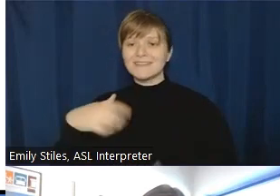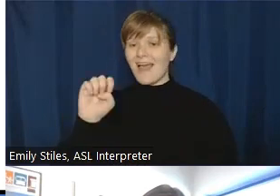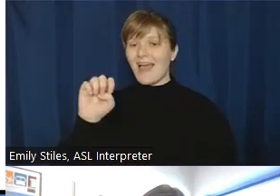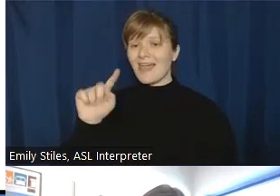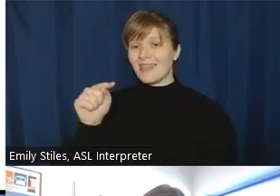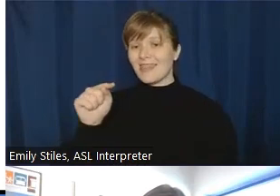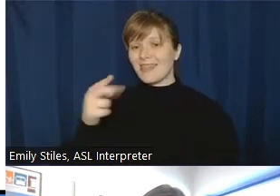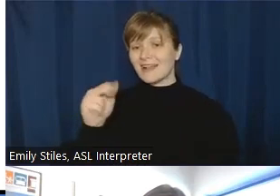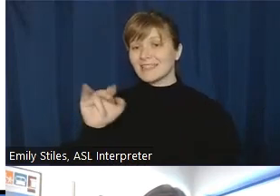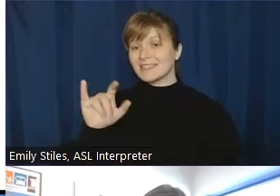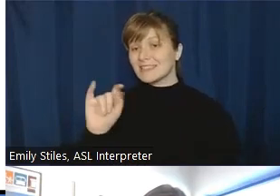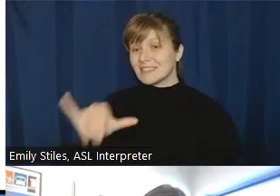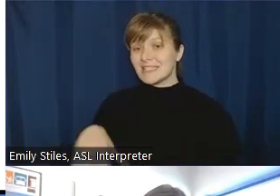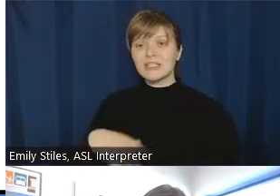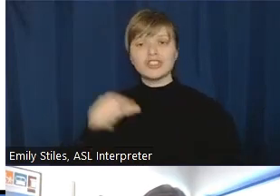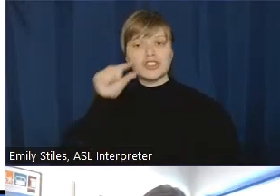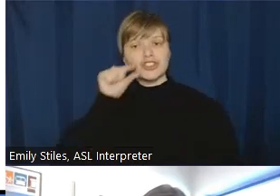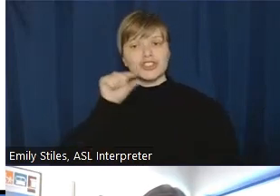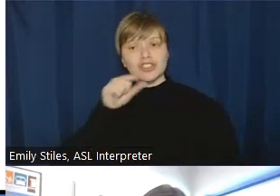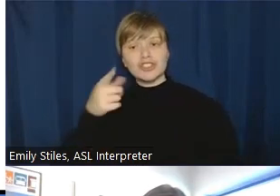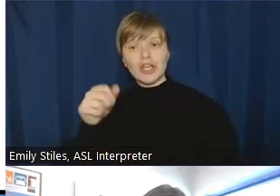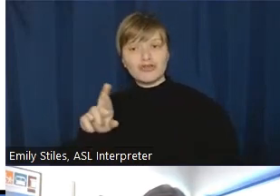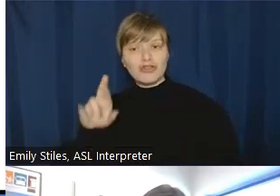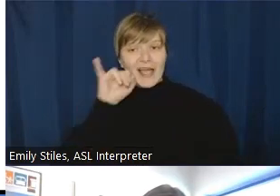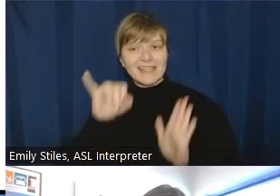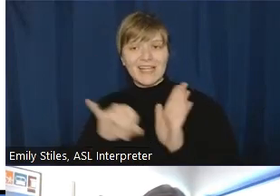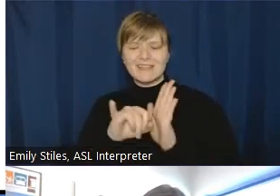So, we are really helping to shelter folks and connect them to housing resources.